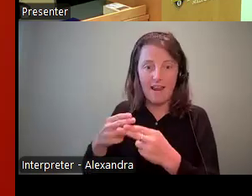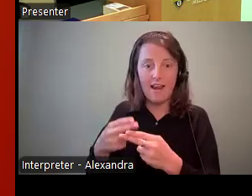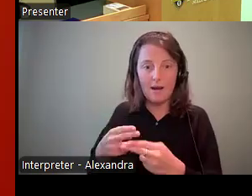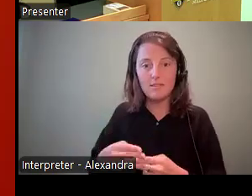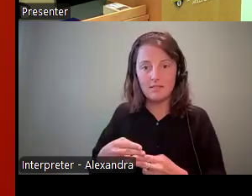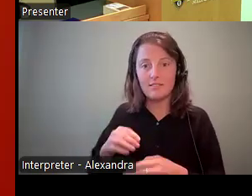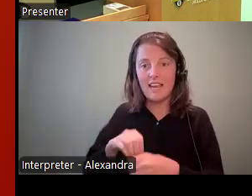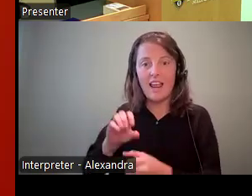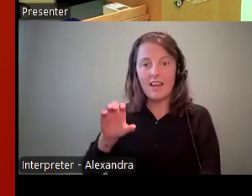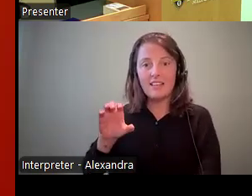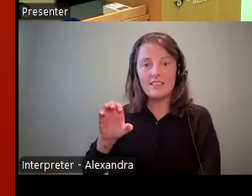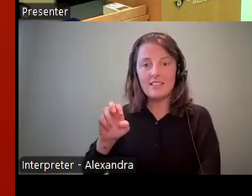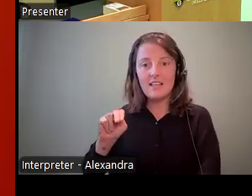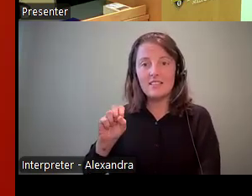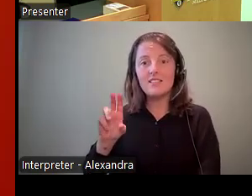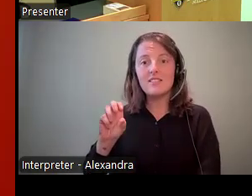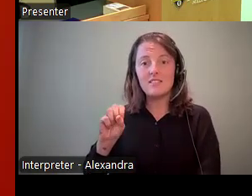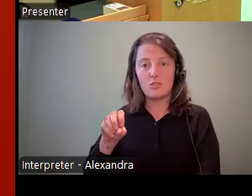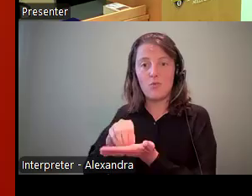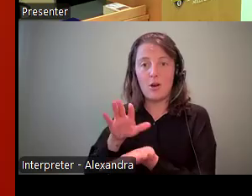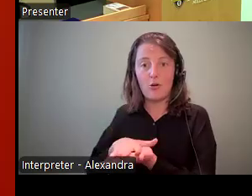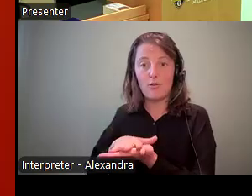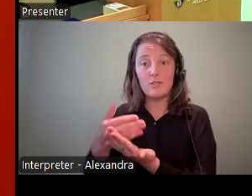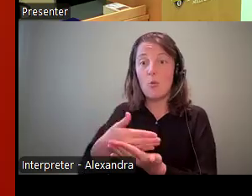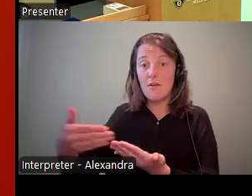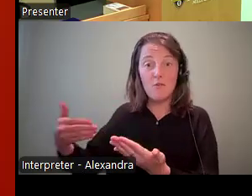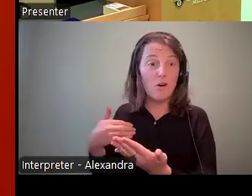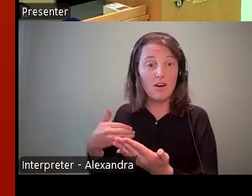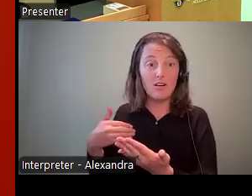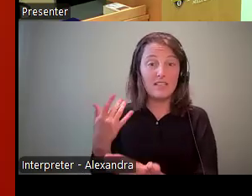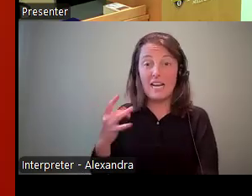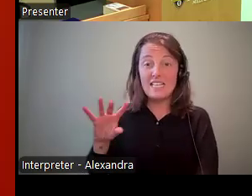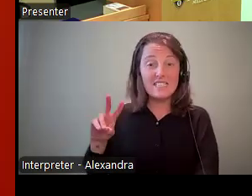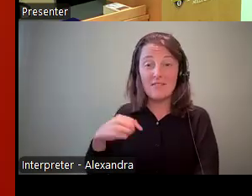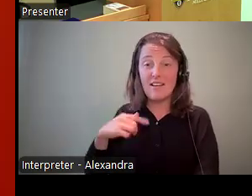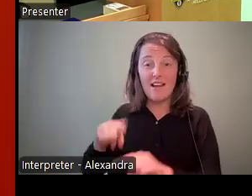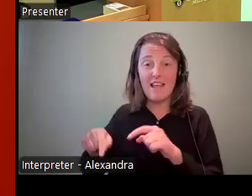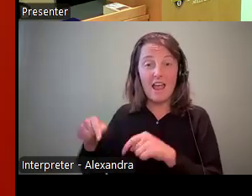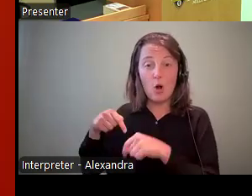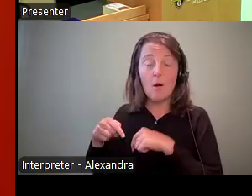I can't go back any further than well actually I could because I was willing to do the digging